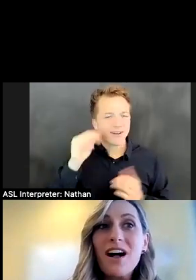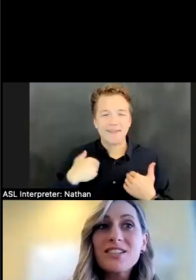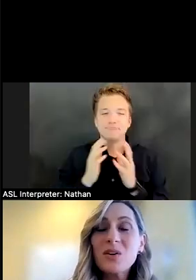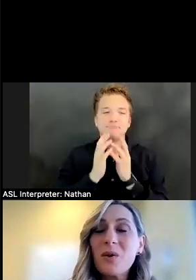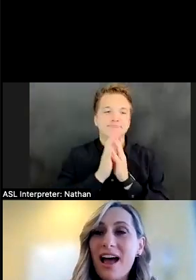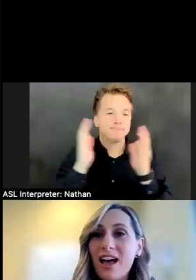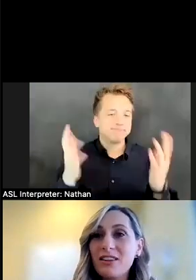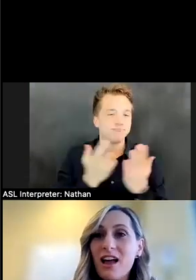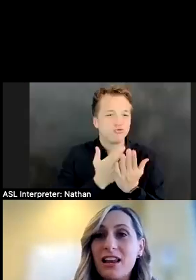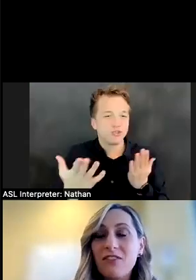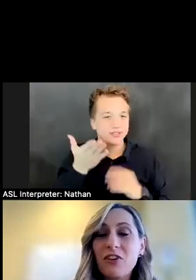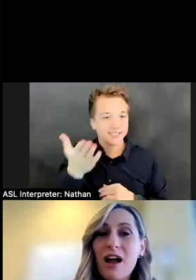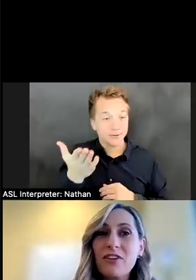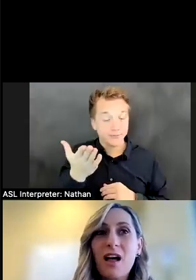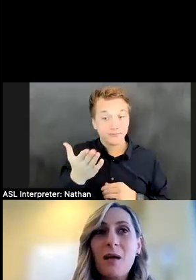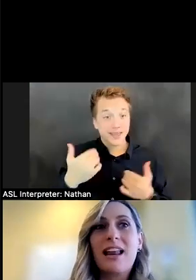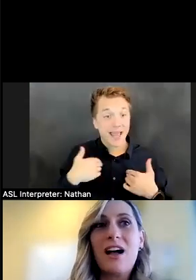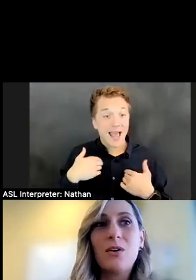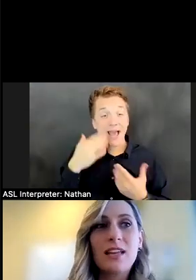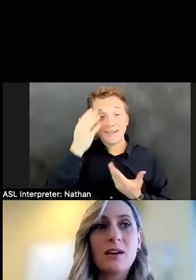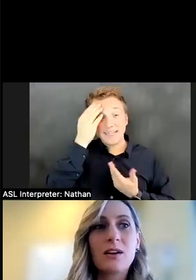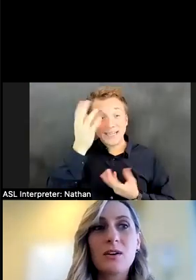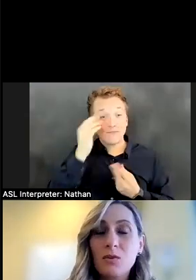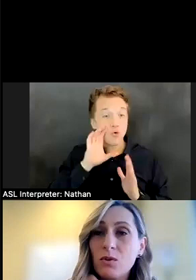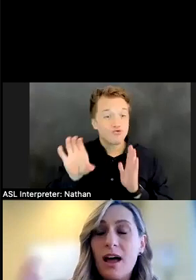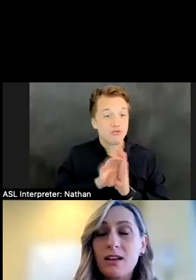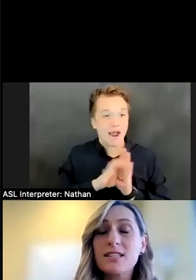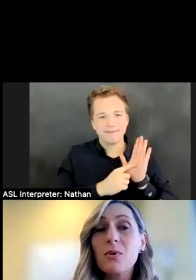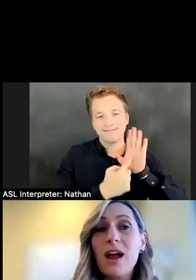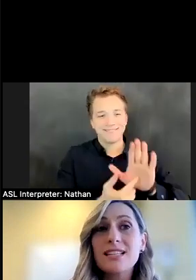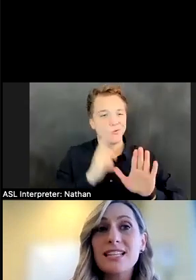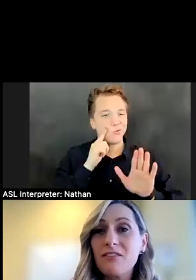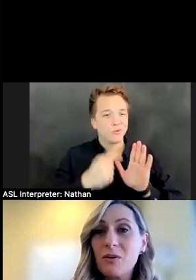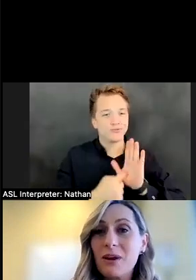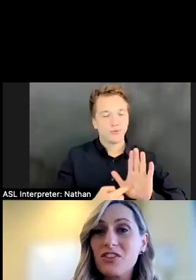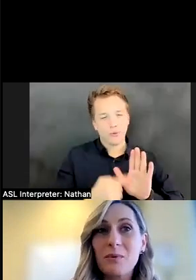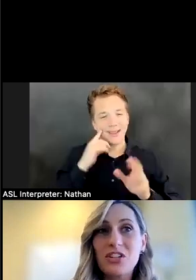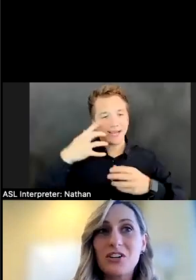We also have an infographic coming out that summarizes the information that we shared